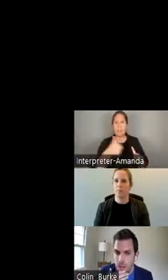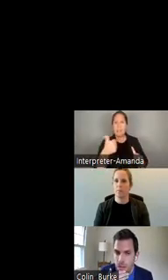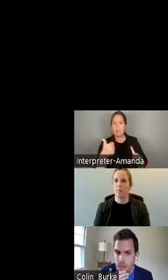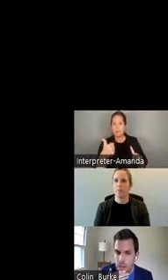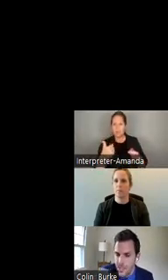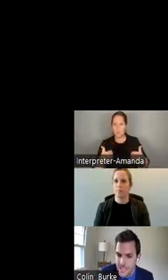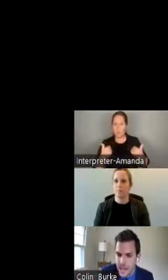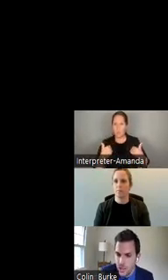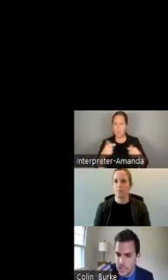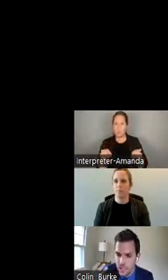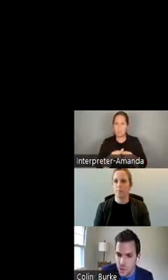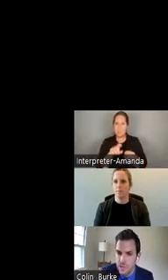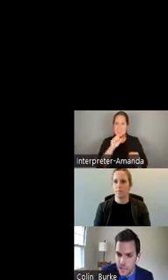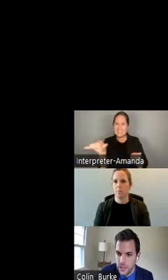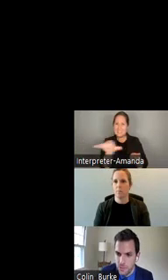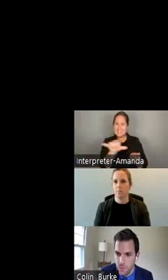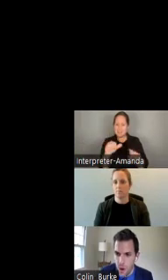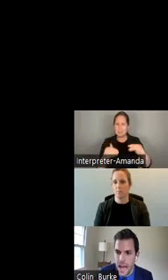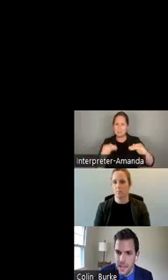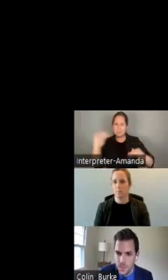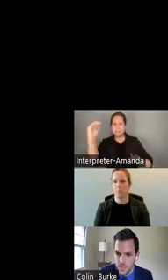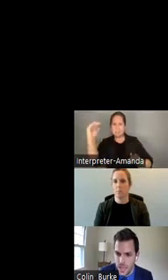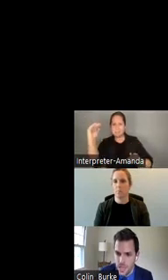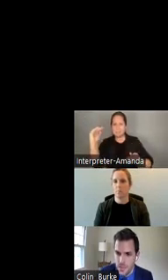um it wasn't entirely intuitively clear to me why that was the case